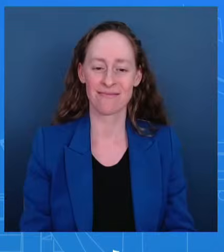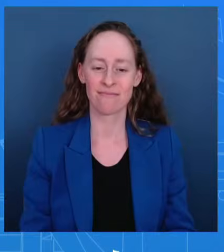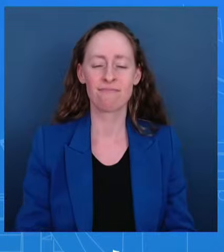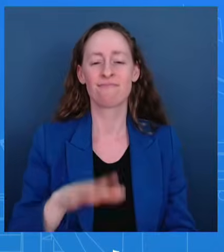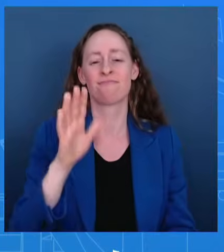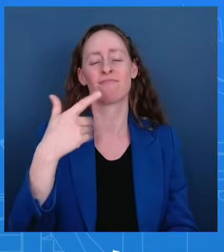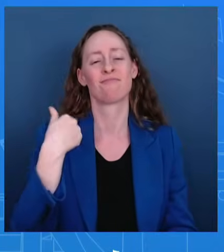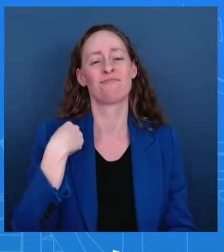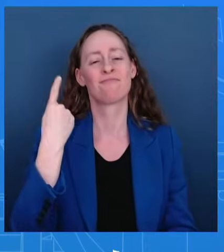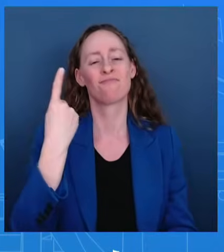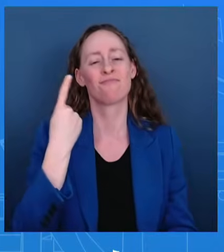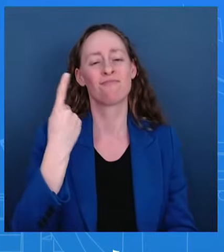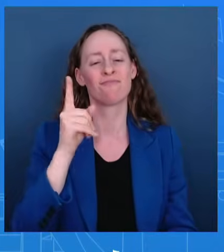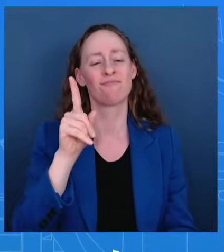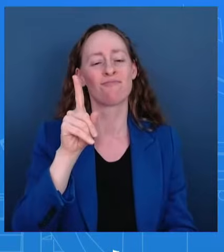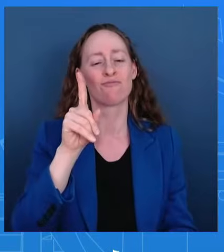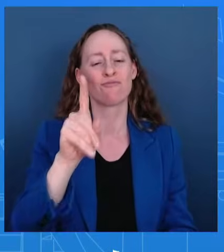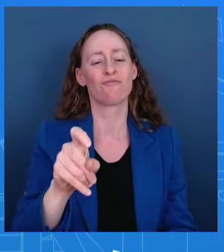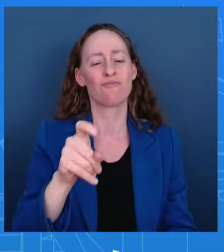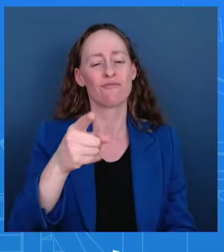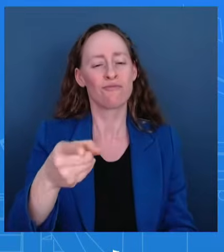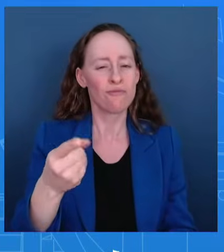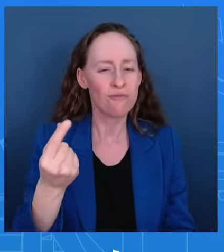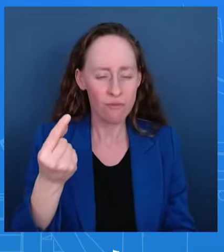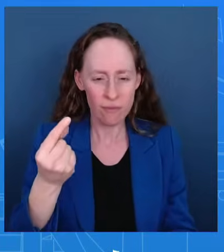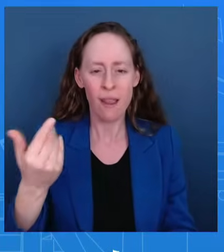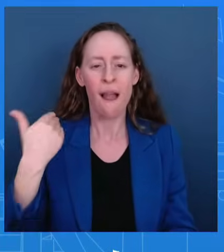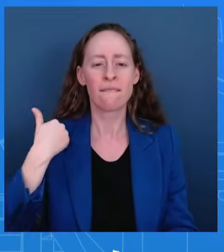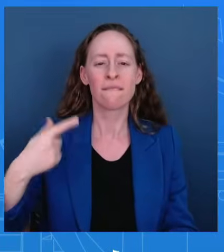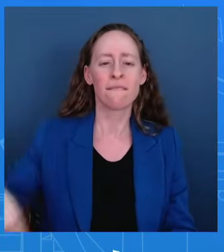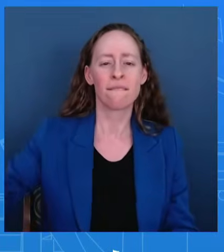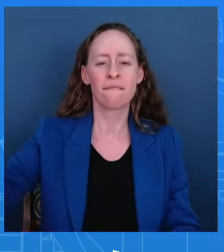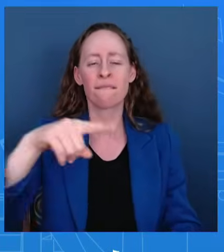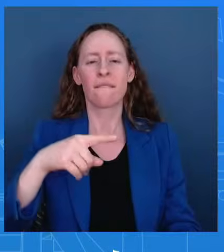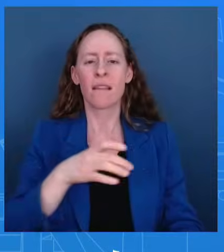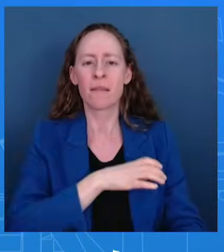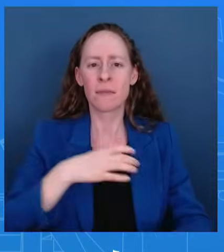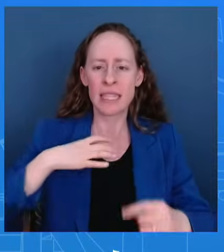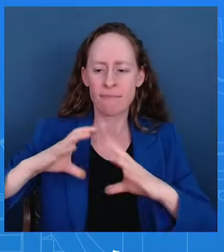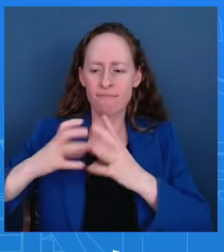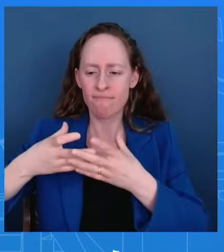Ms. Jean-Pierre: Yeah, so, I have not talked to him about if he's seen it. What we can say, and I think this is something